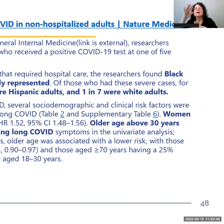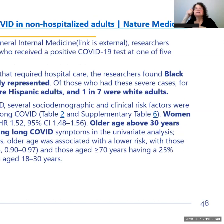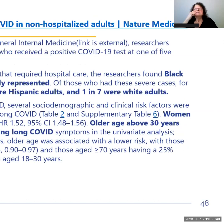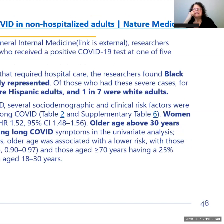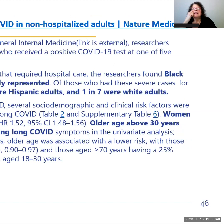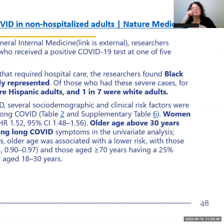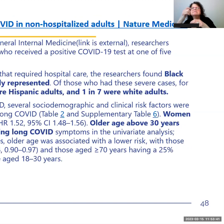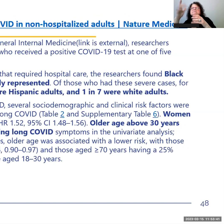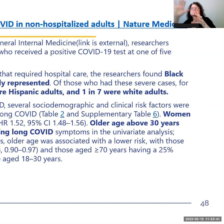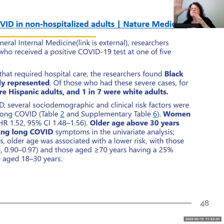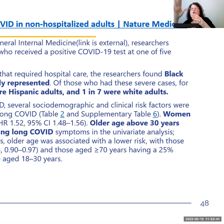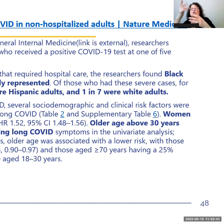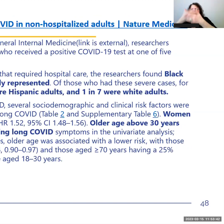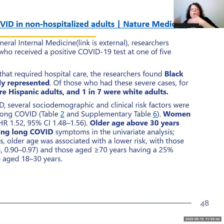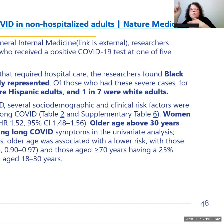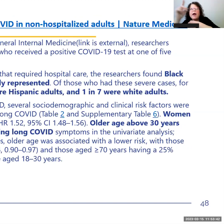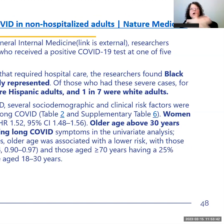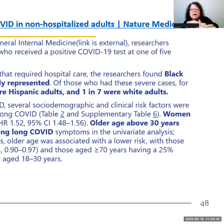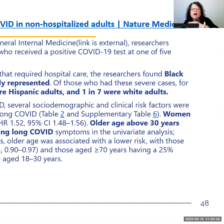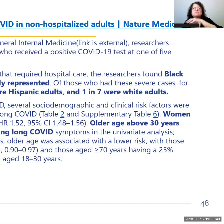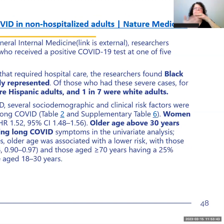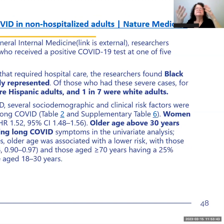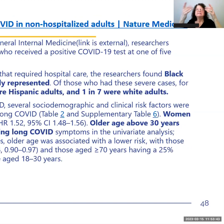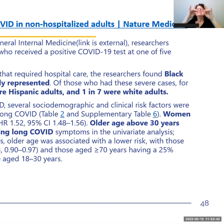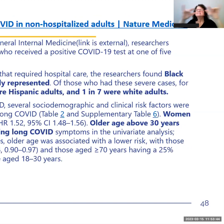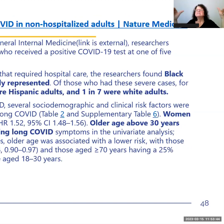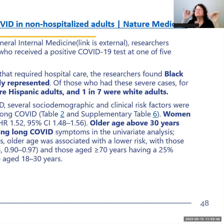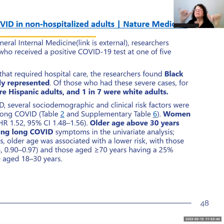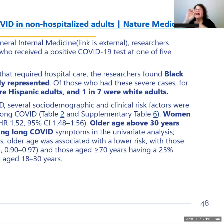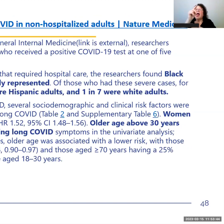studying. You know, looking at large